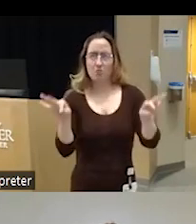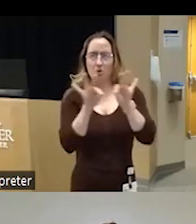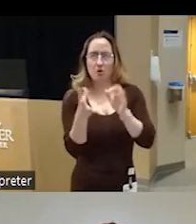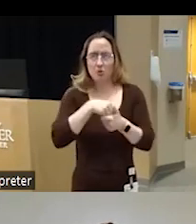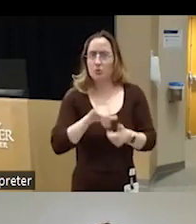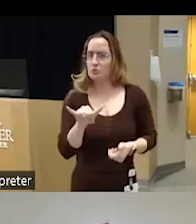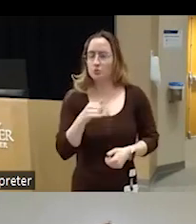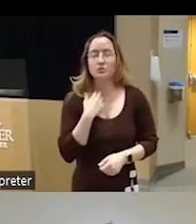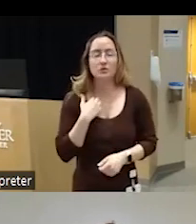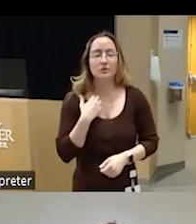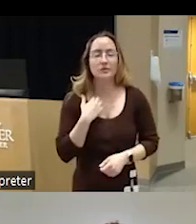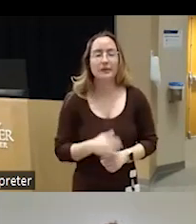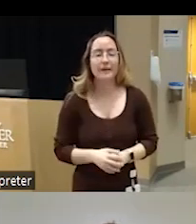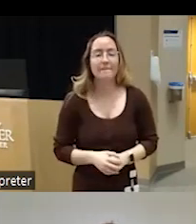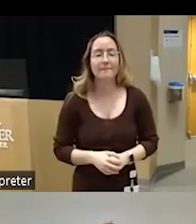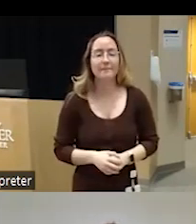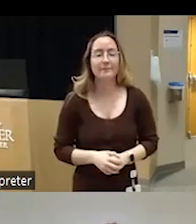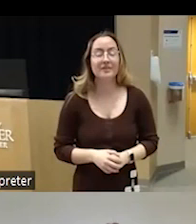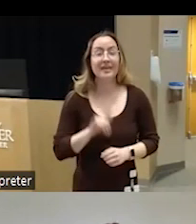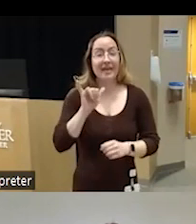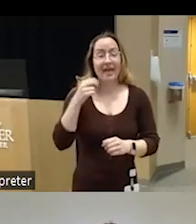And it has the benefit that is independent